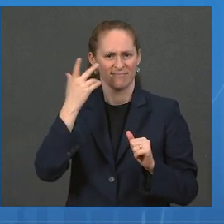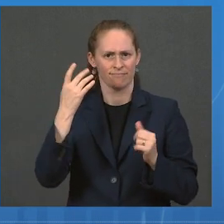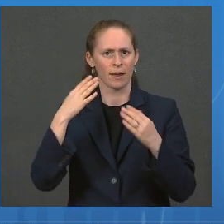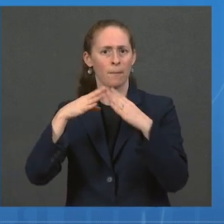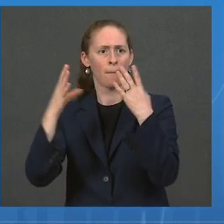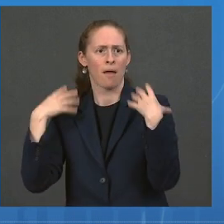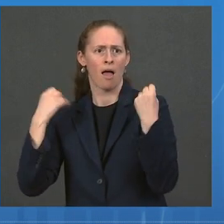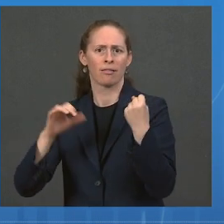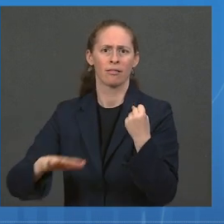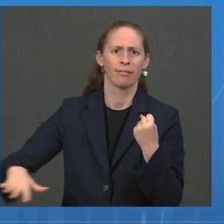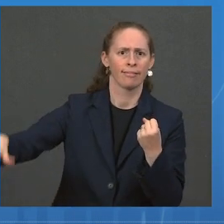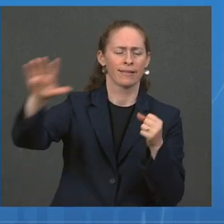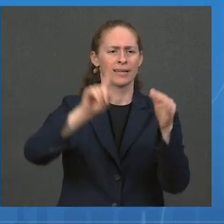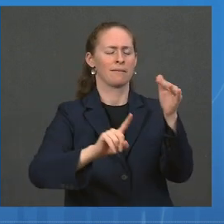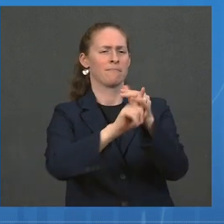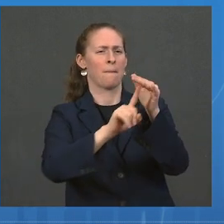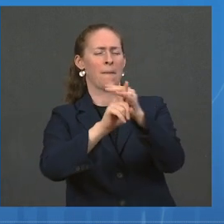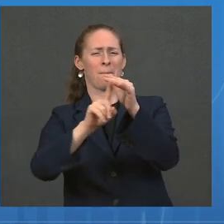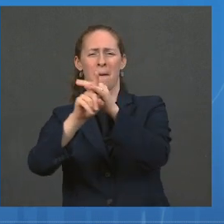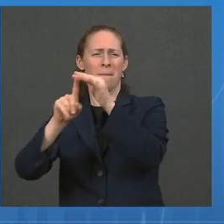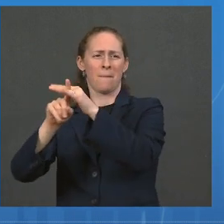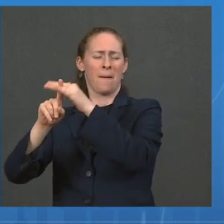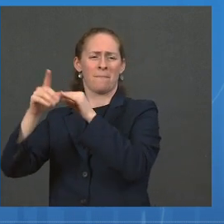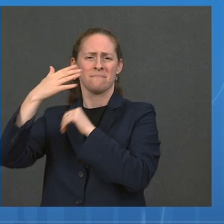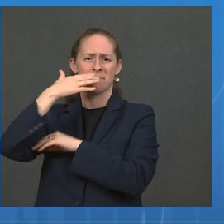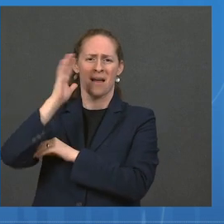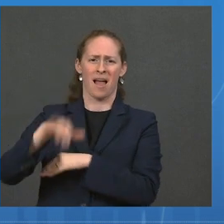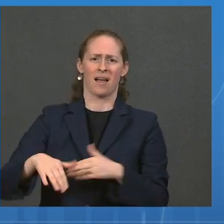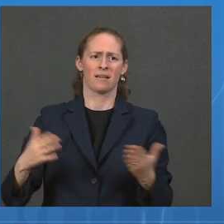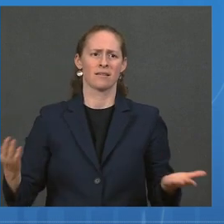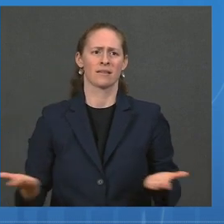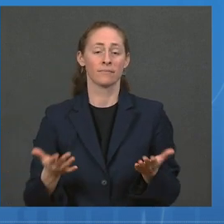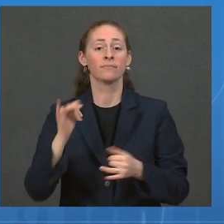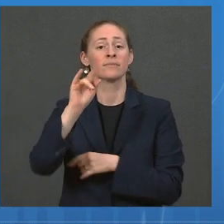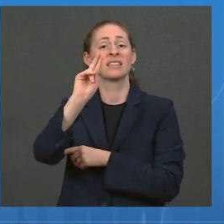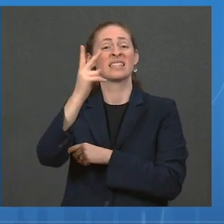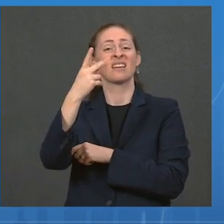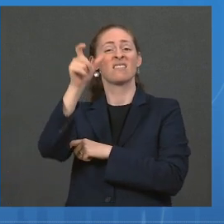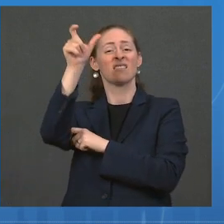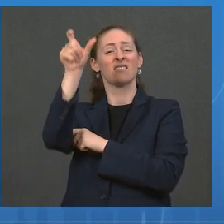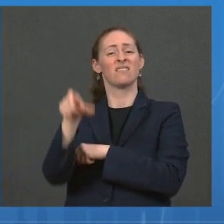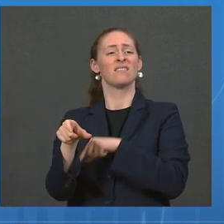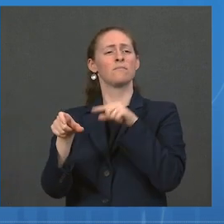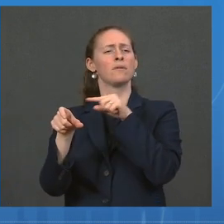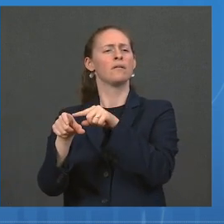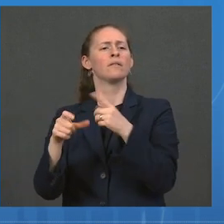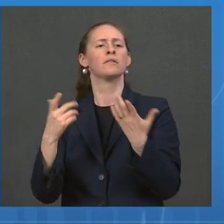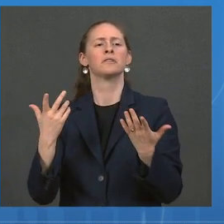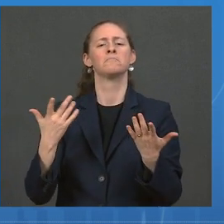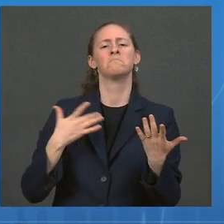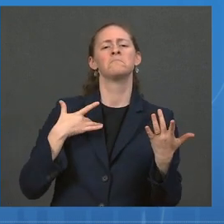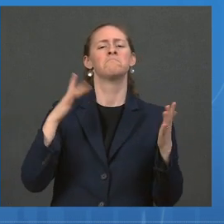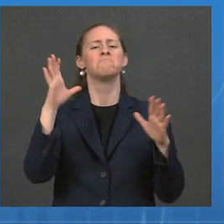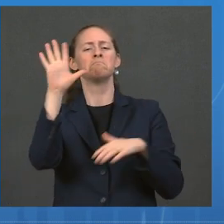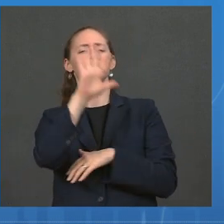here in the United States. And in the second column is the estimated annual average number of cases